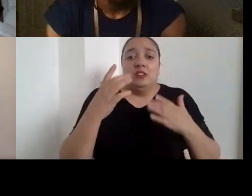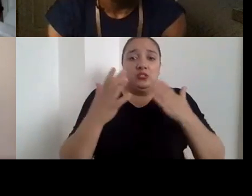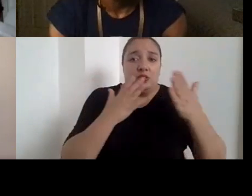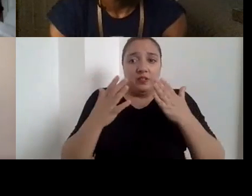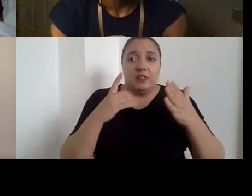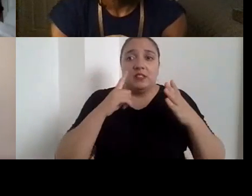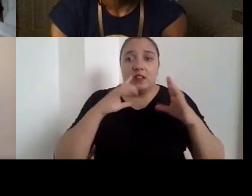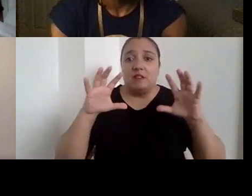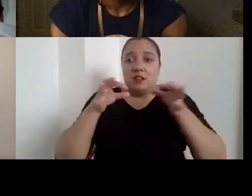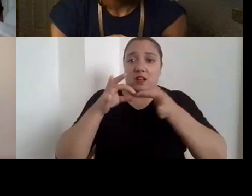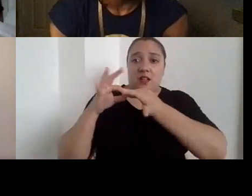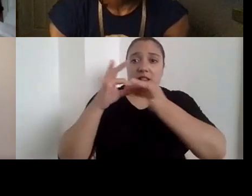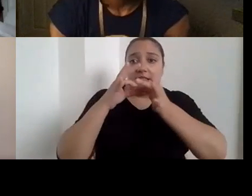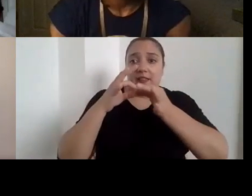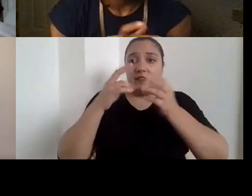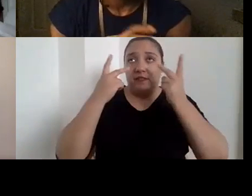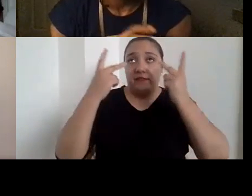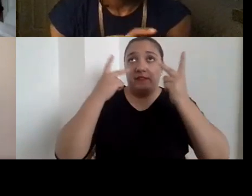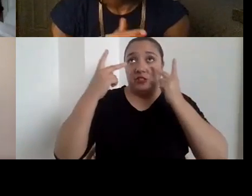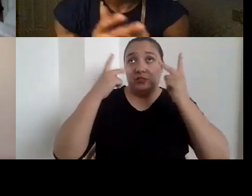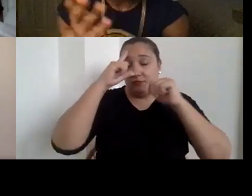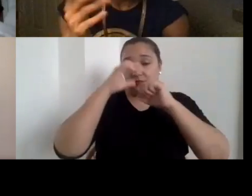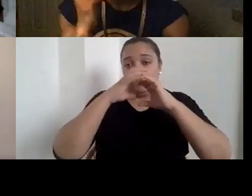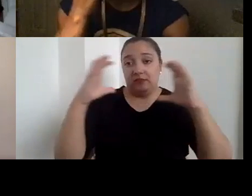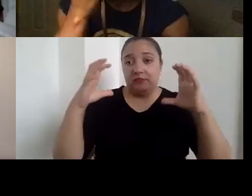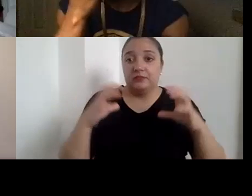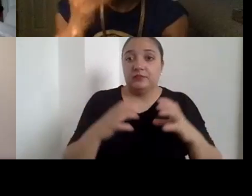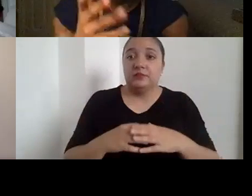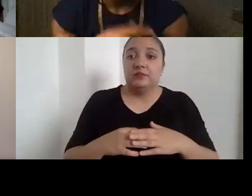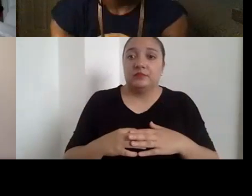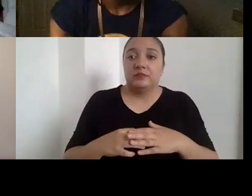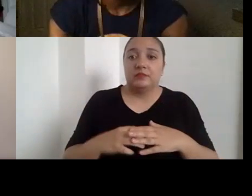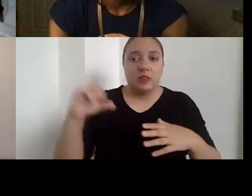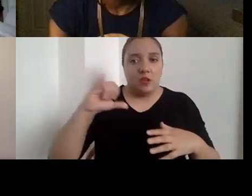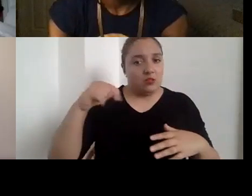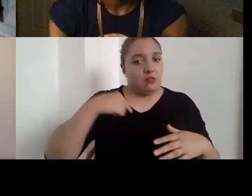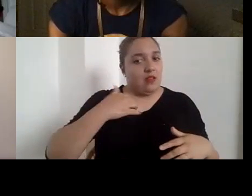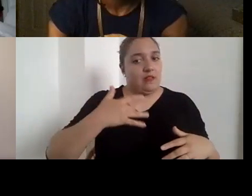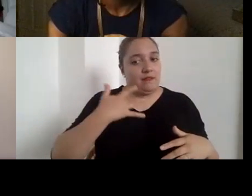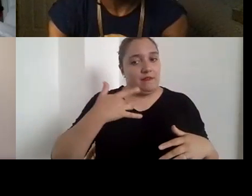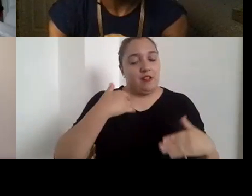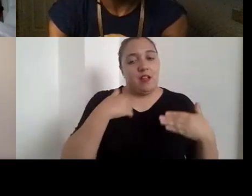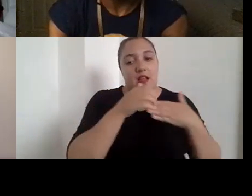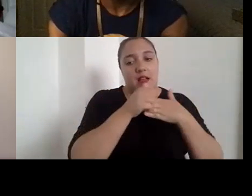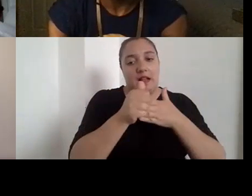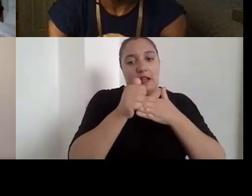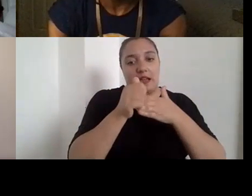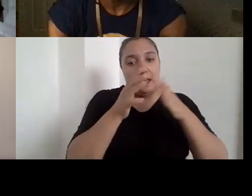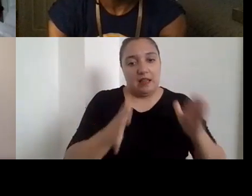And so I think I see myself -- I also see myself as a guide, I see parts of myself as a healer, especially